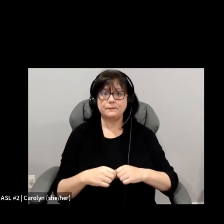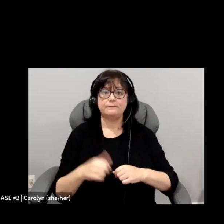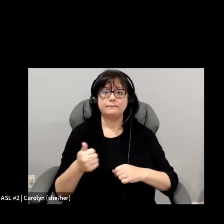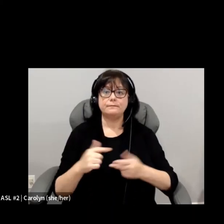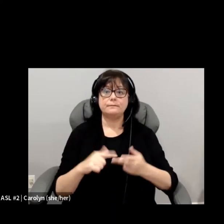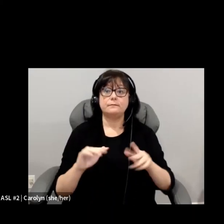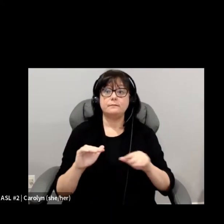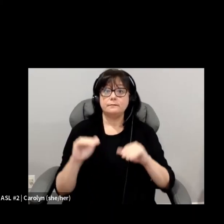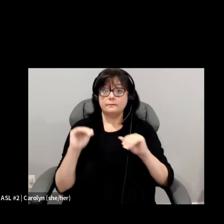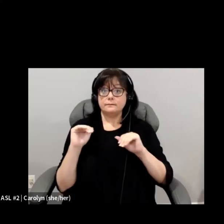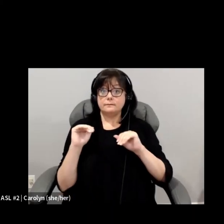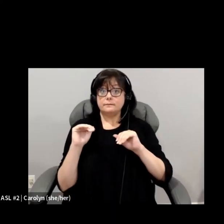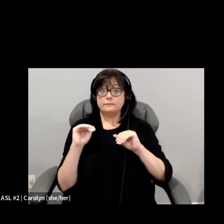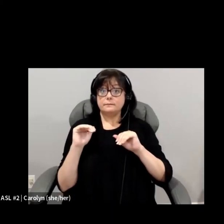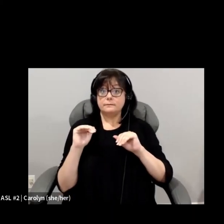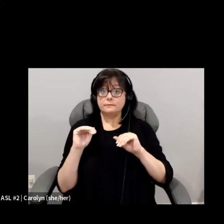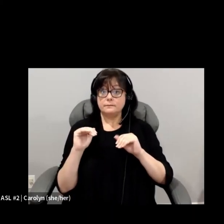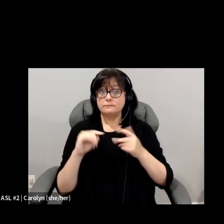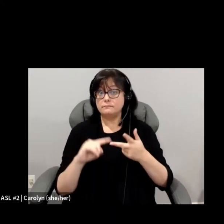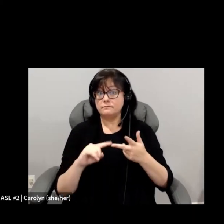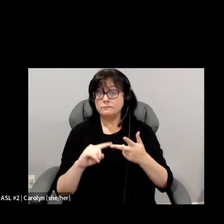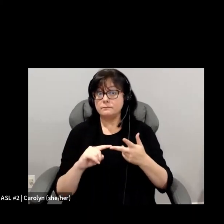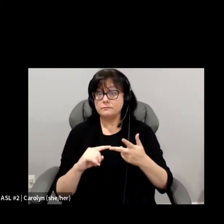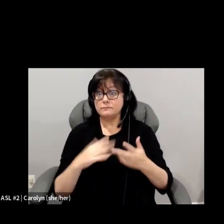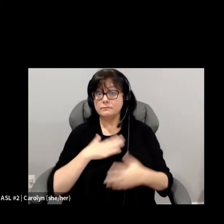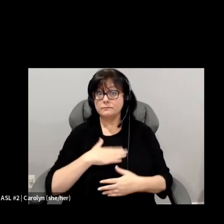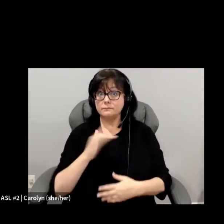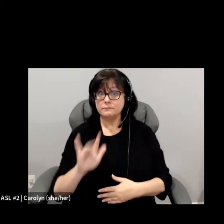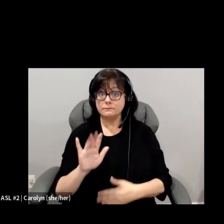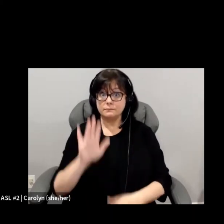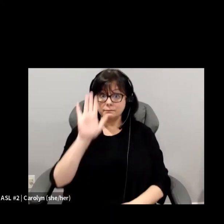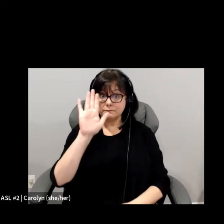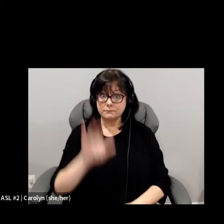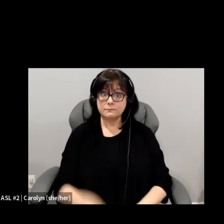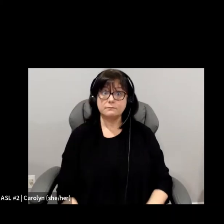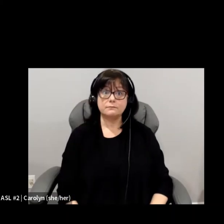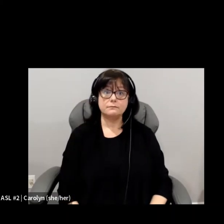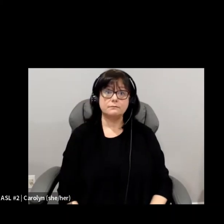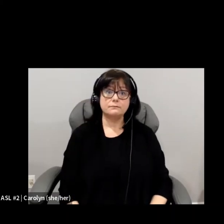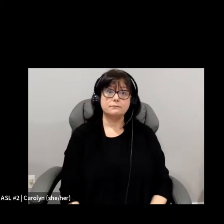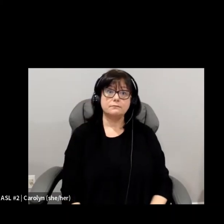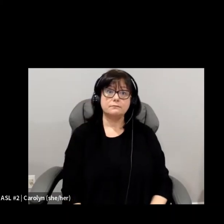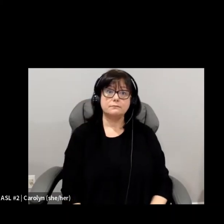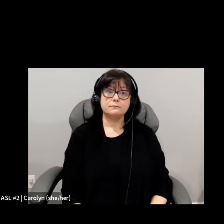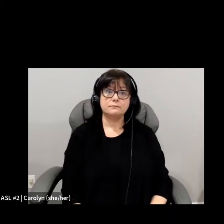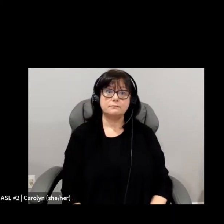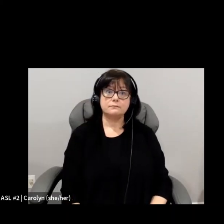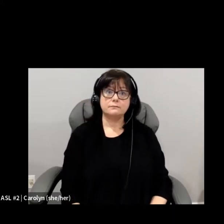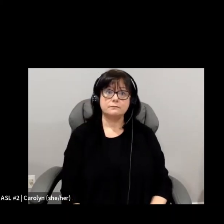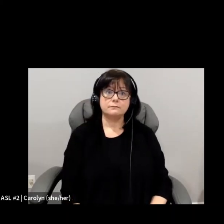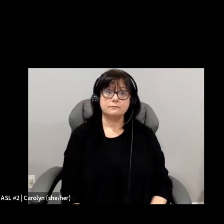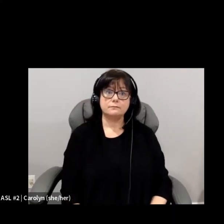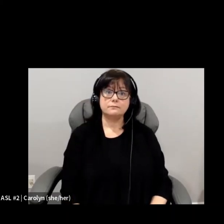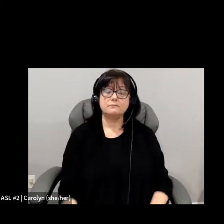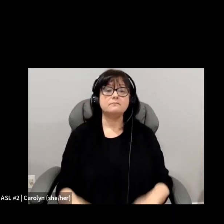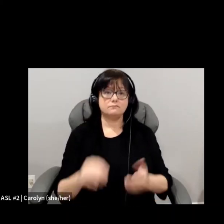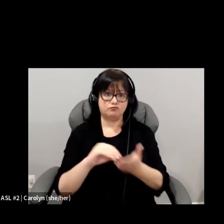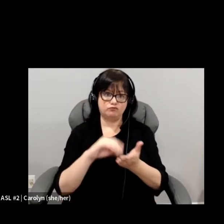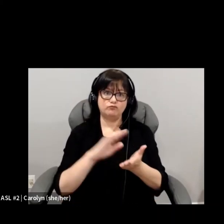ANY ABSTENTIONS, PLEASE RAISE YOUR VIRTUAL HAND. NOTED. MOTION CARRIES.